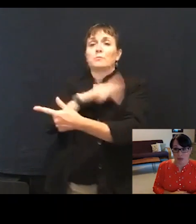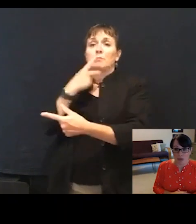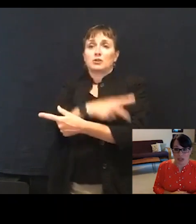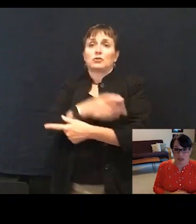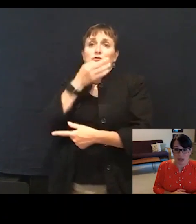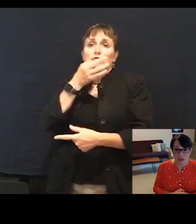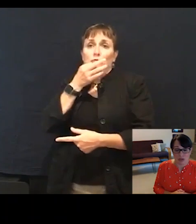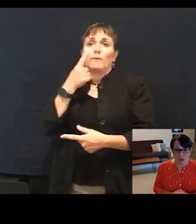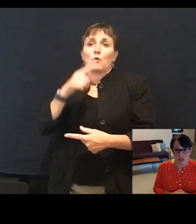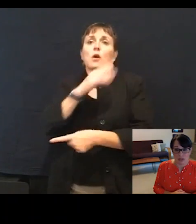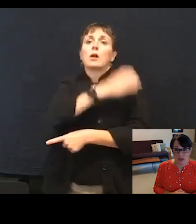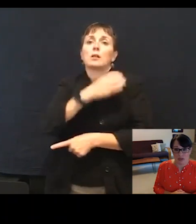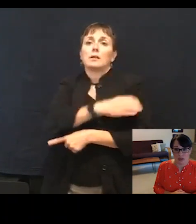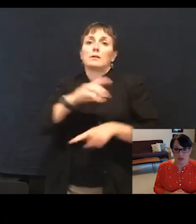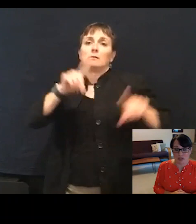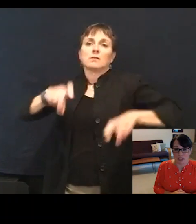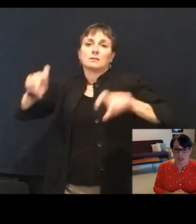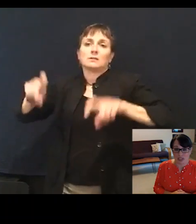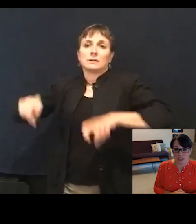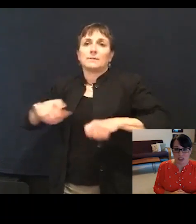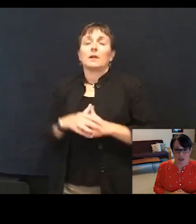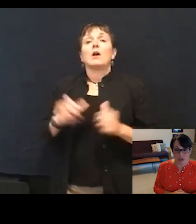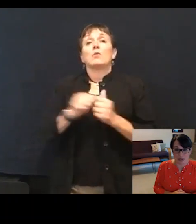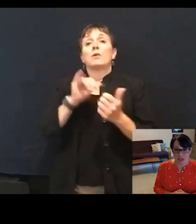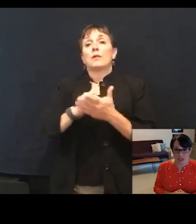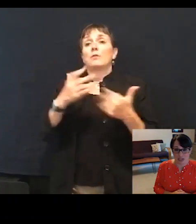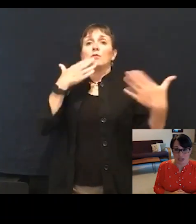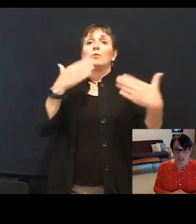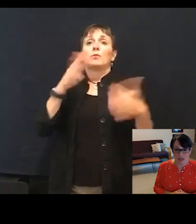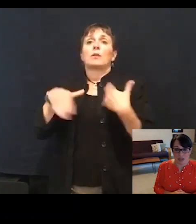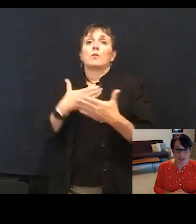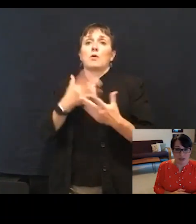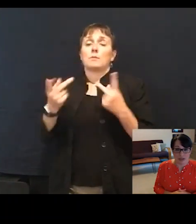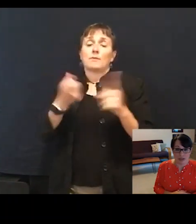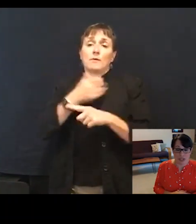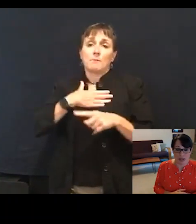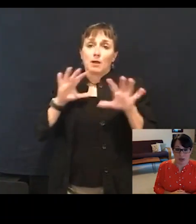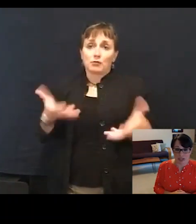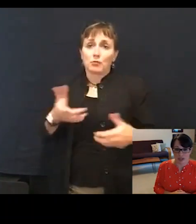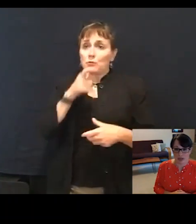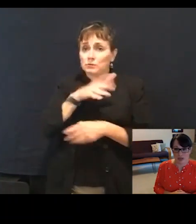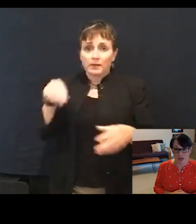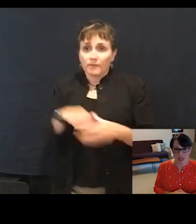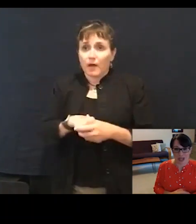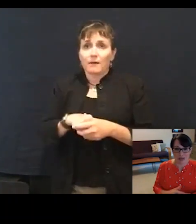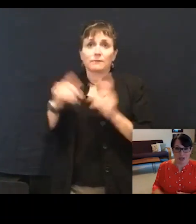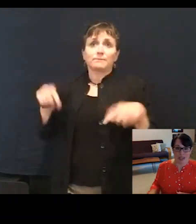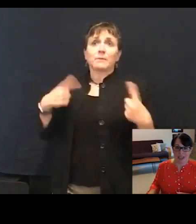in my group that's been involved in the USH1B studies and every other crazy project we do in the lab.